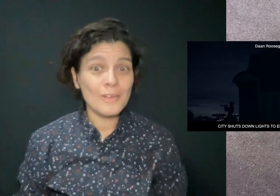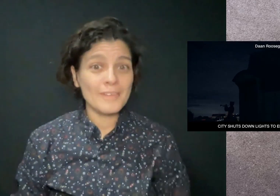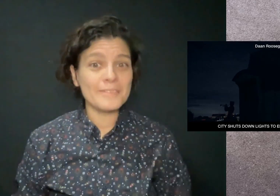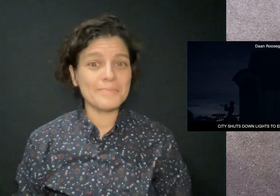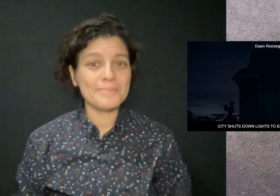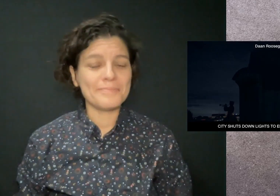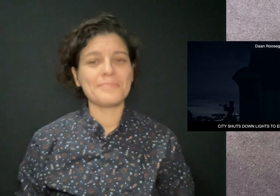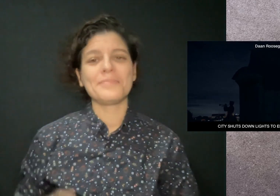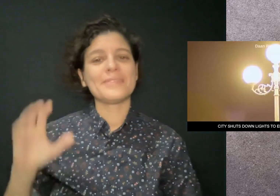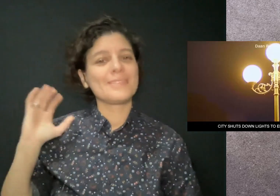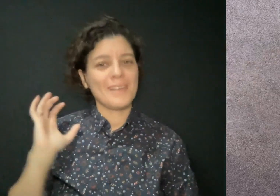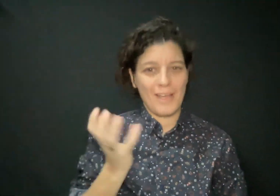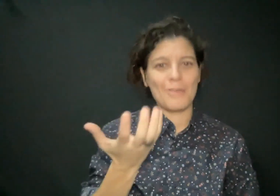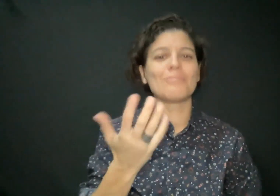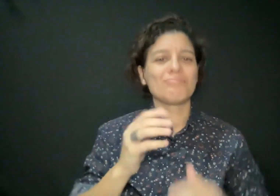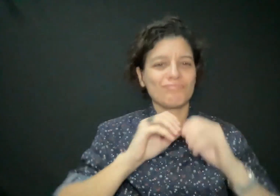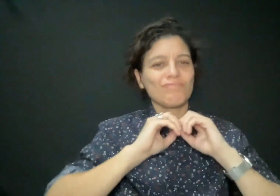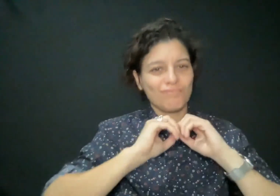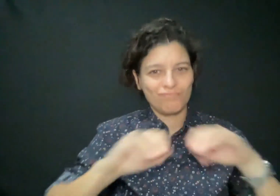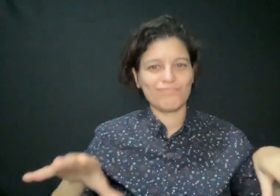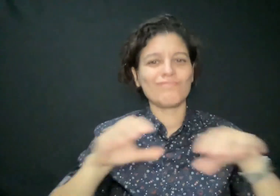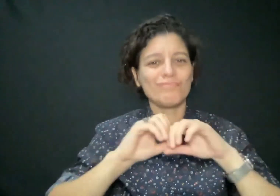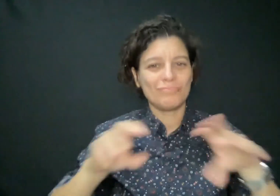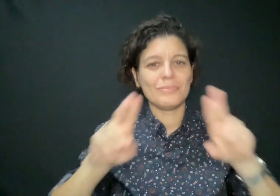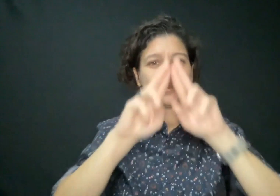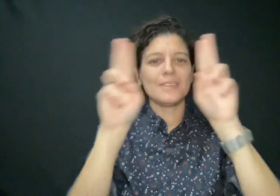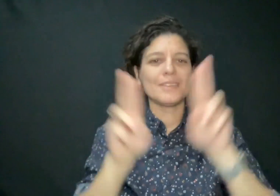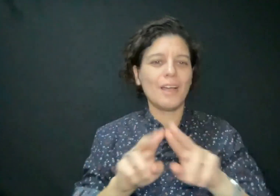Sign1News will be broadcasting international news updates every Sunday